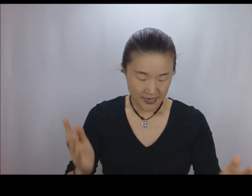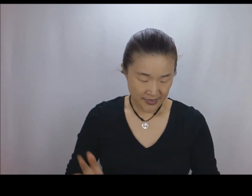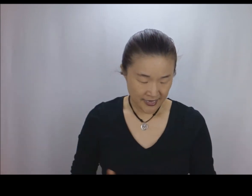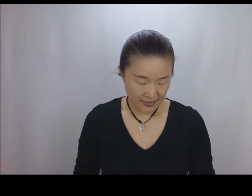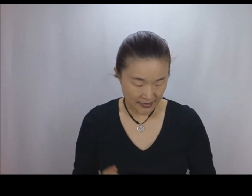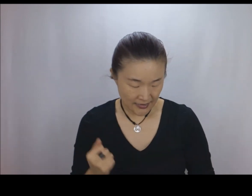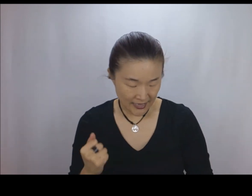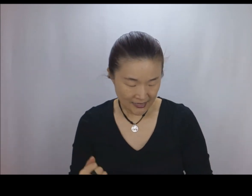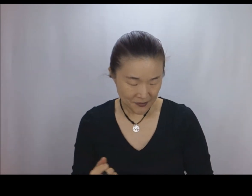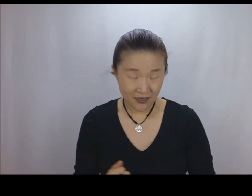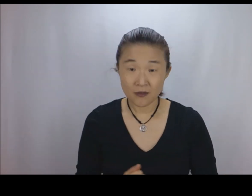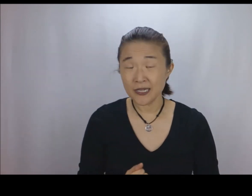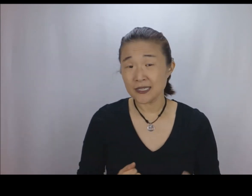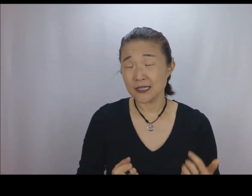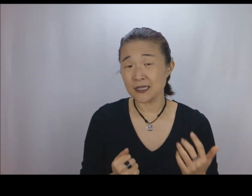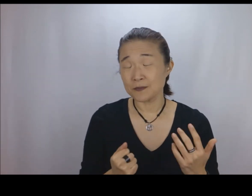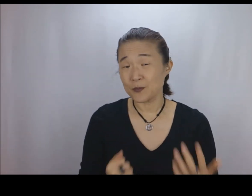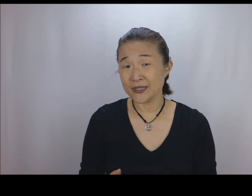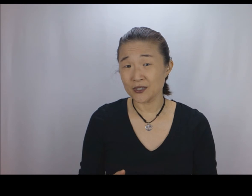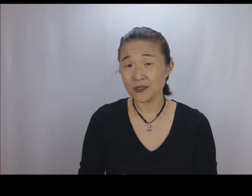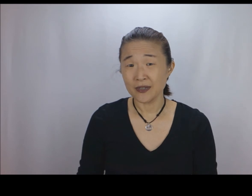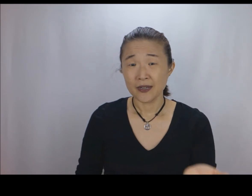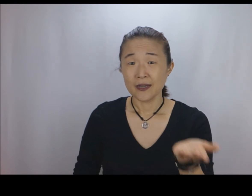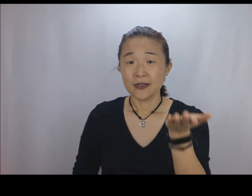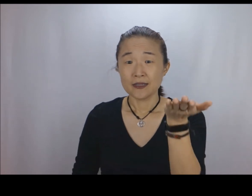And then last but not least is printer.